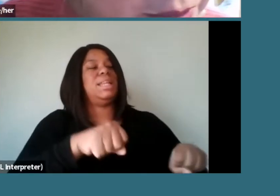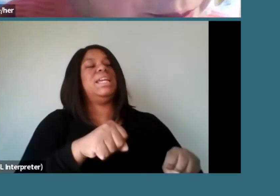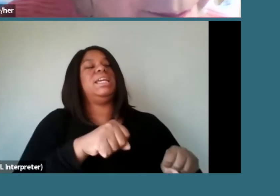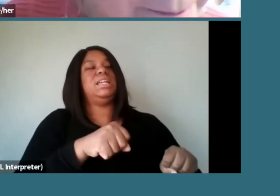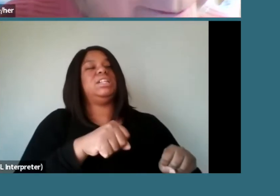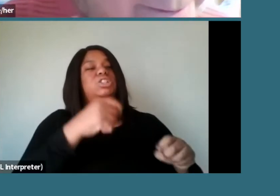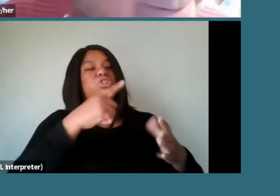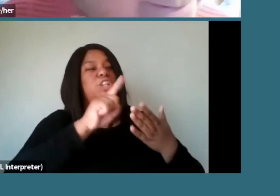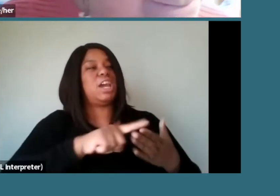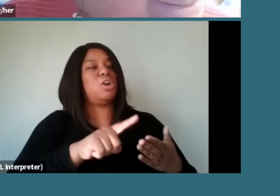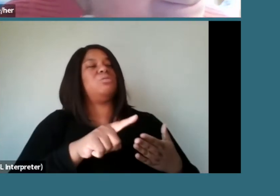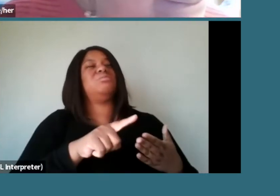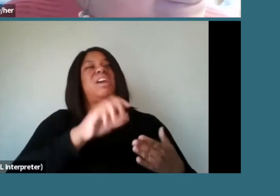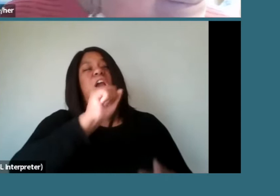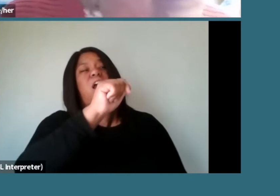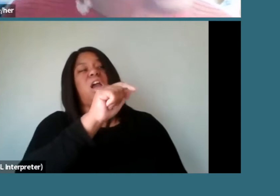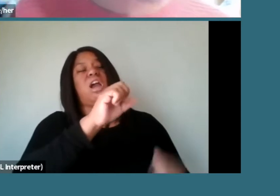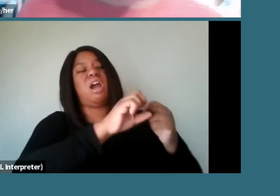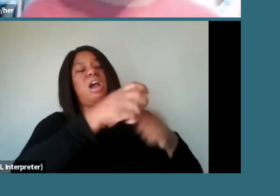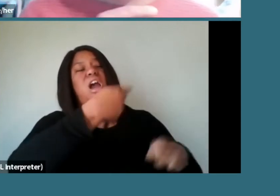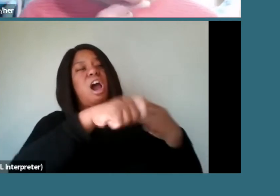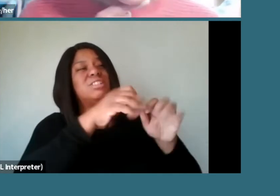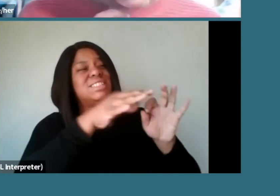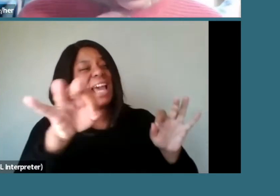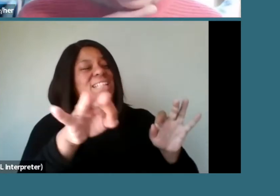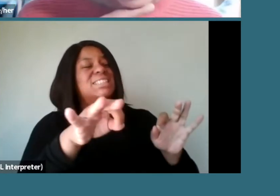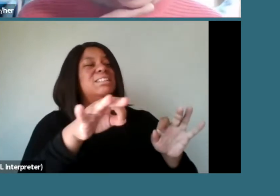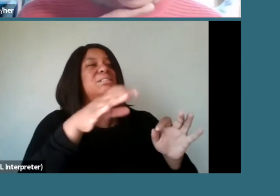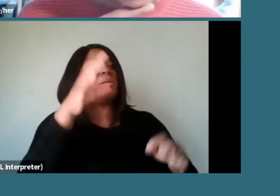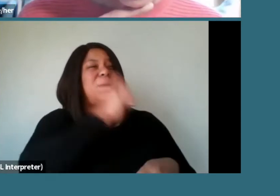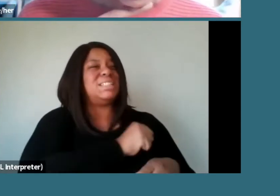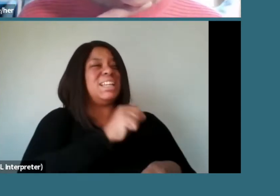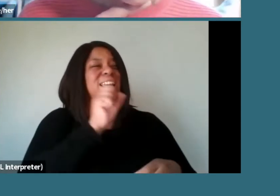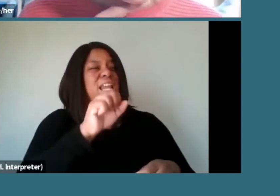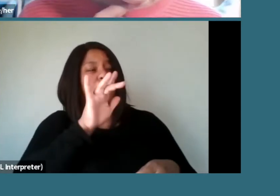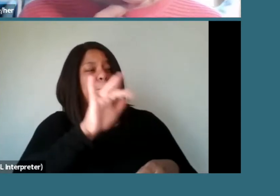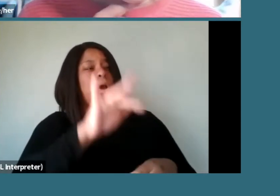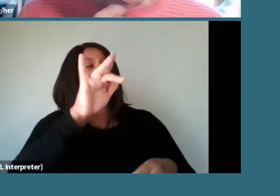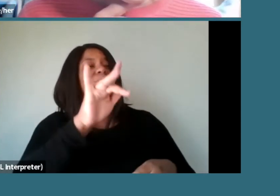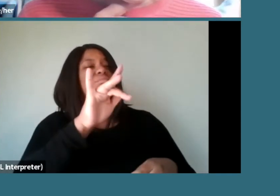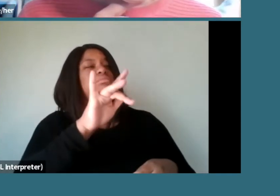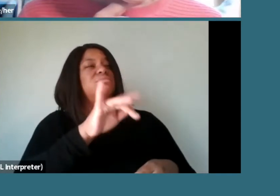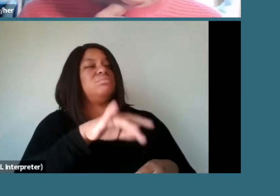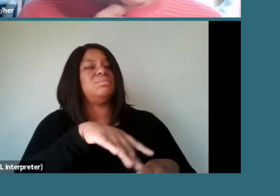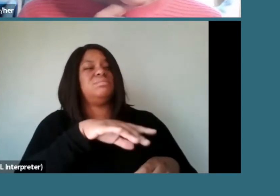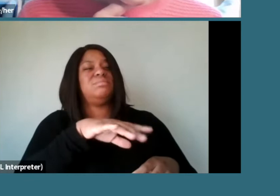Is it appropriate to click the mark as decorative button? In other words,